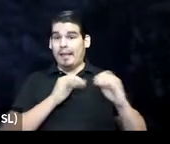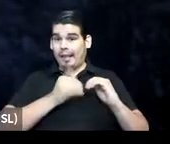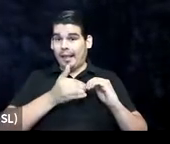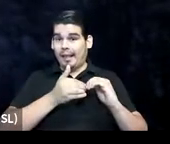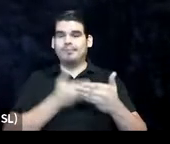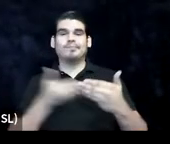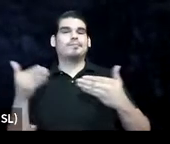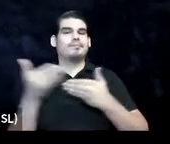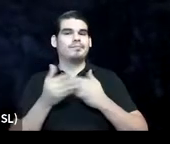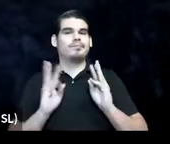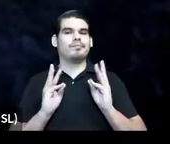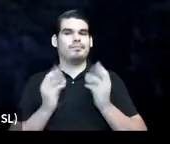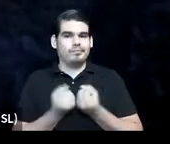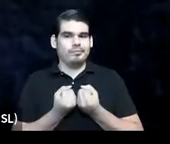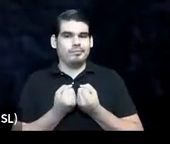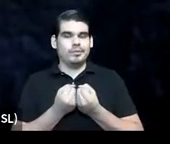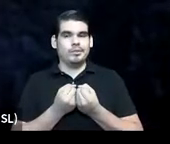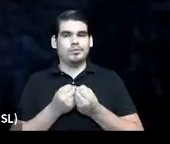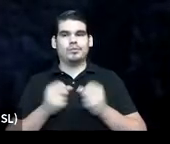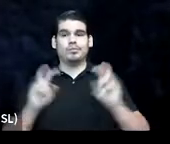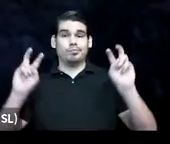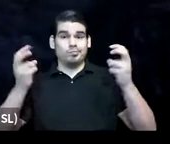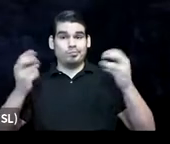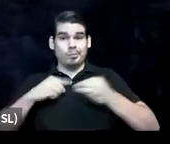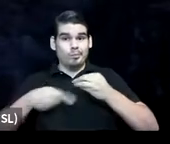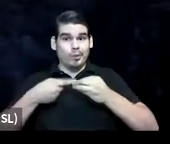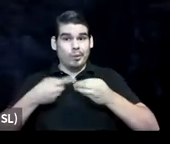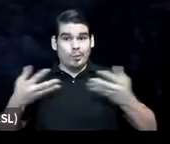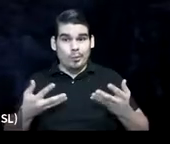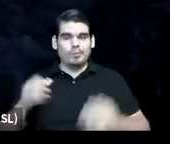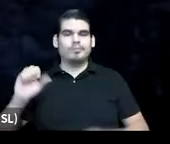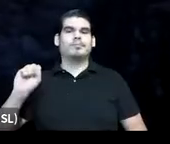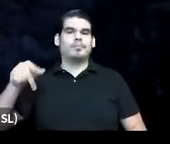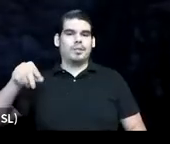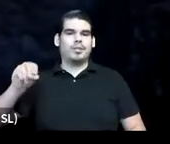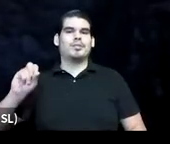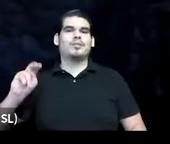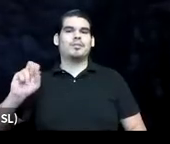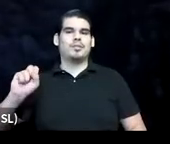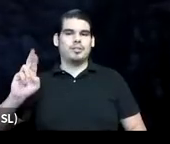writing but if you'd like, you can you can stay at the end. And I'll go ahead and maybe you can clarify your question more